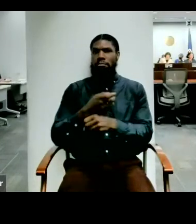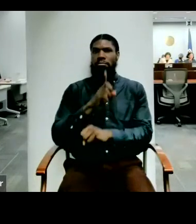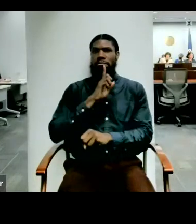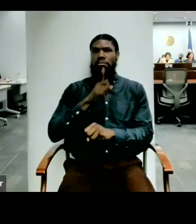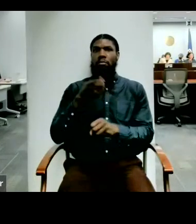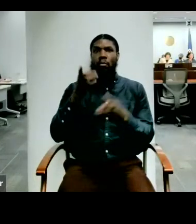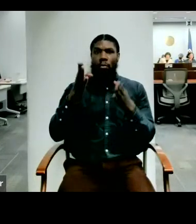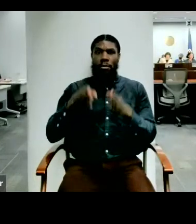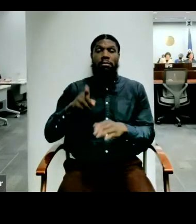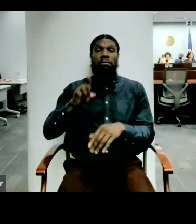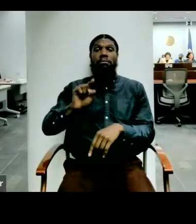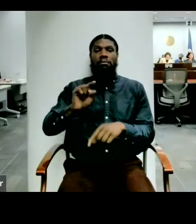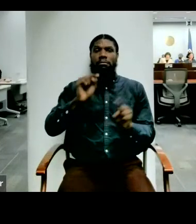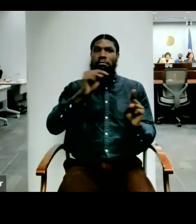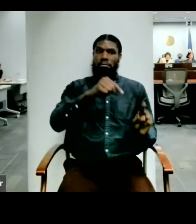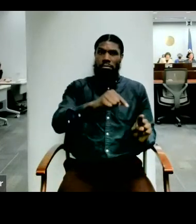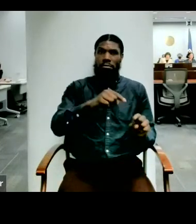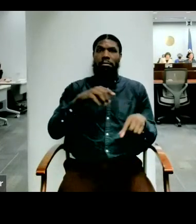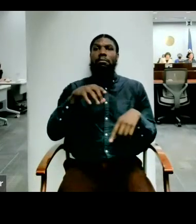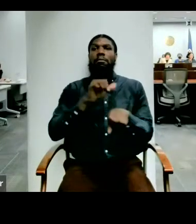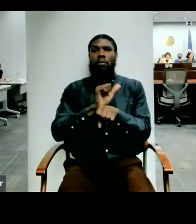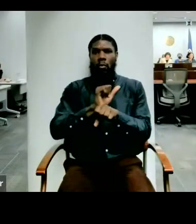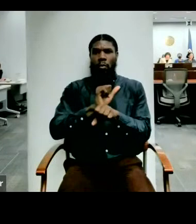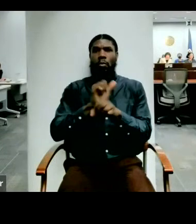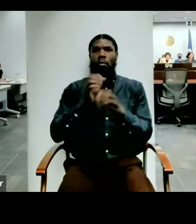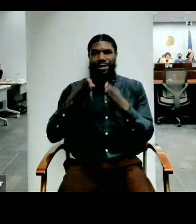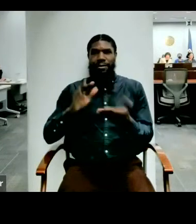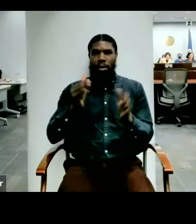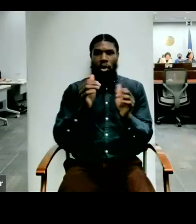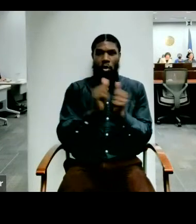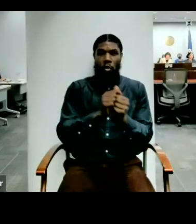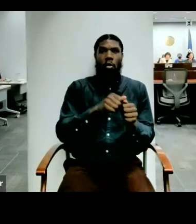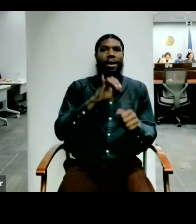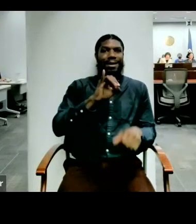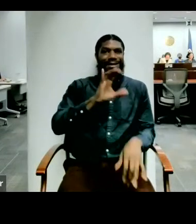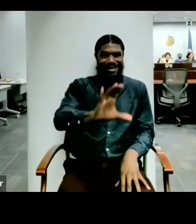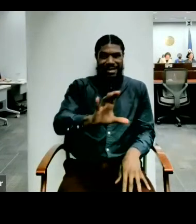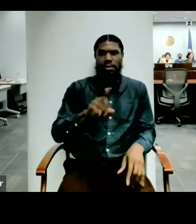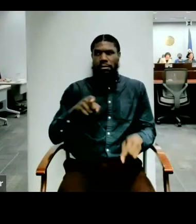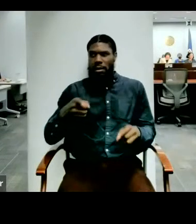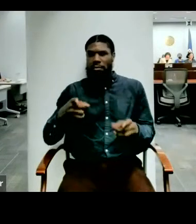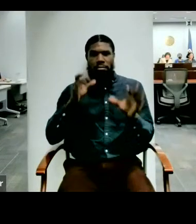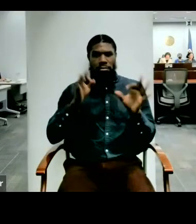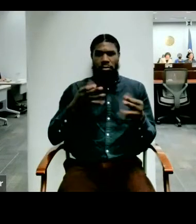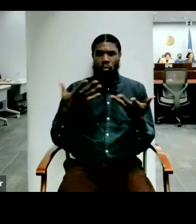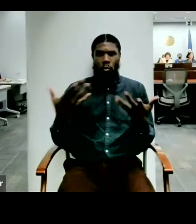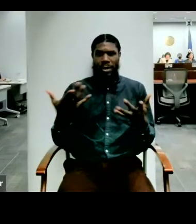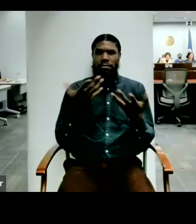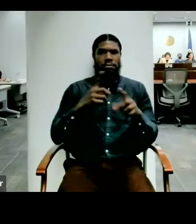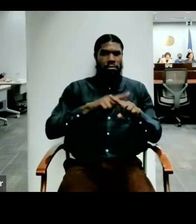contractor. I think too often I say this among the private bar as well and with no